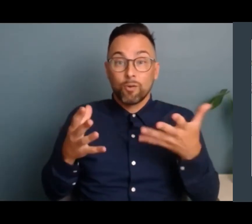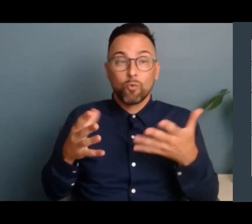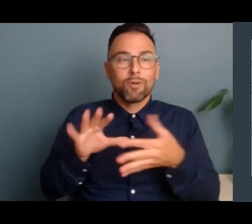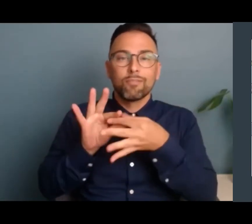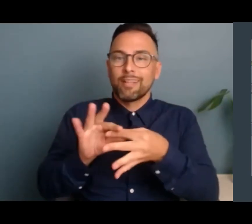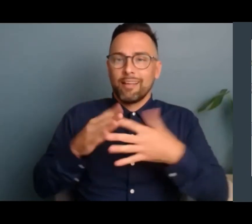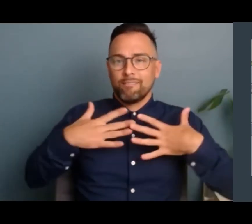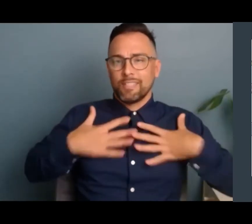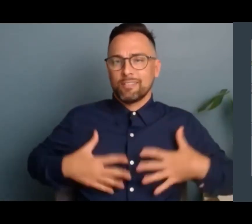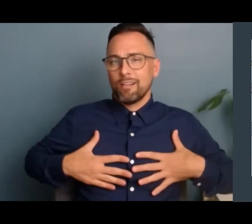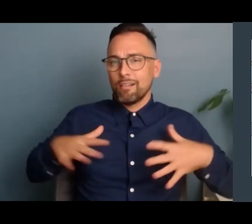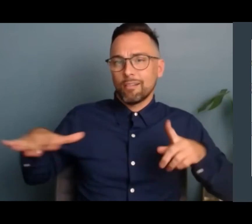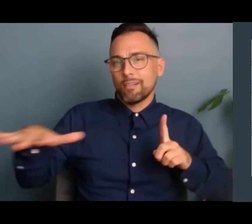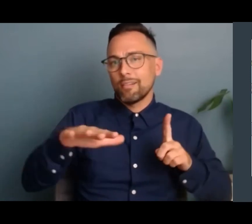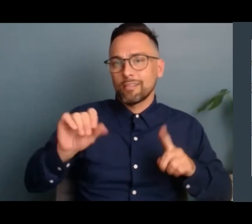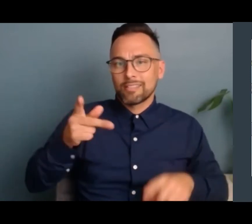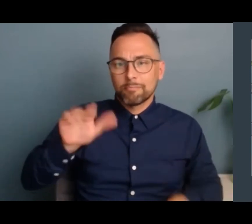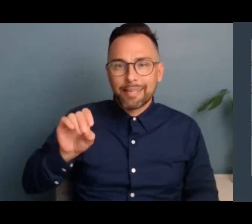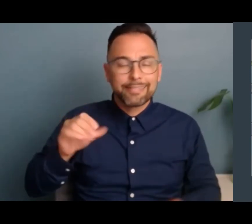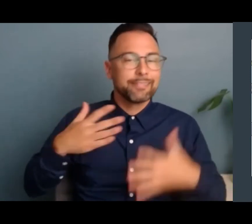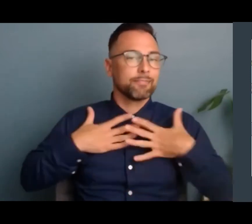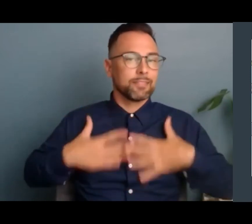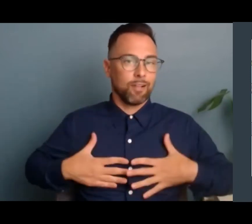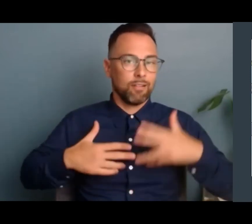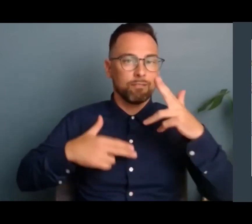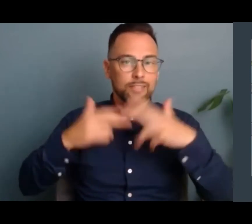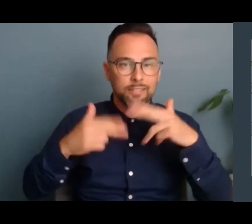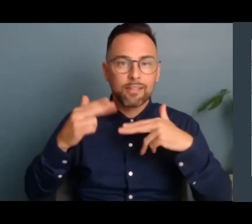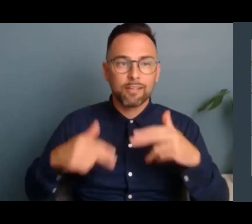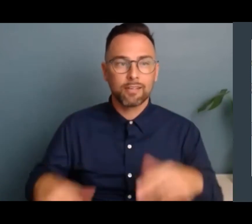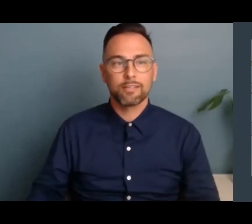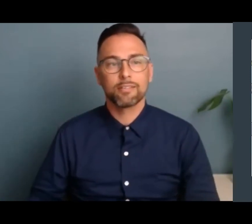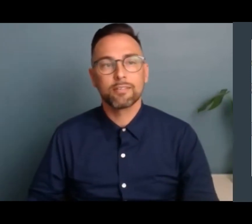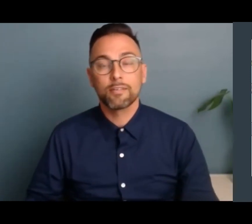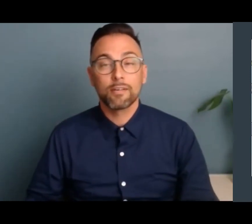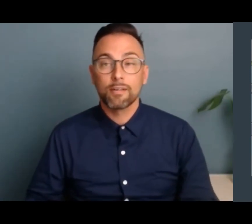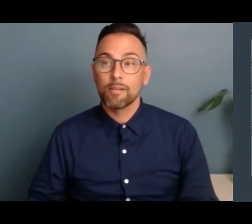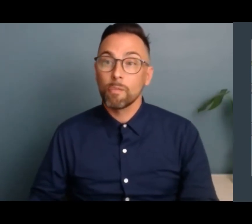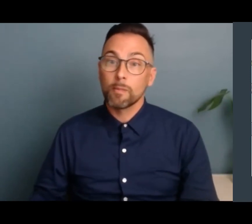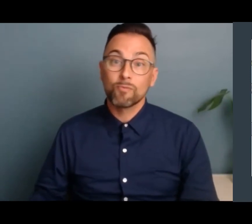The last category had to do with physical spaces, physical venues, buildings, physical facilities.